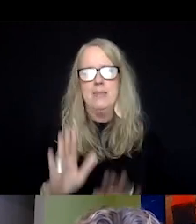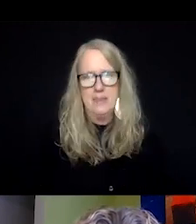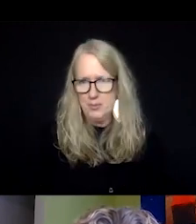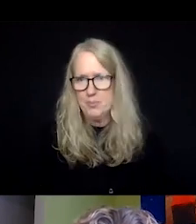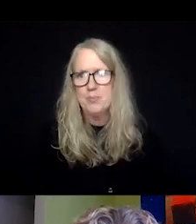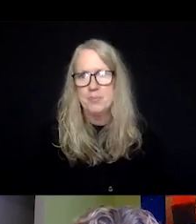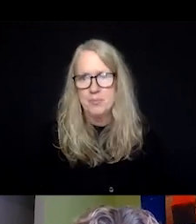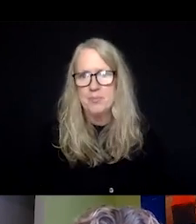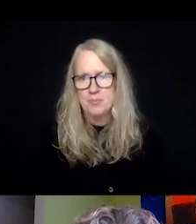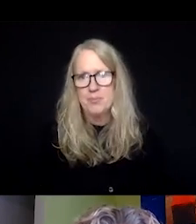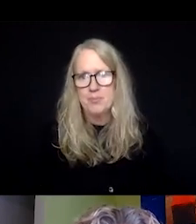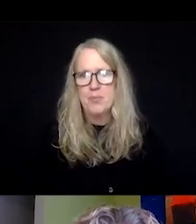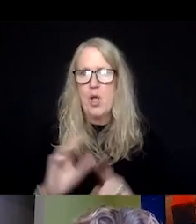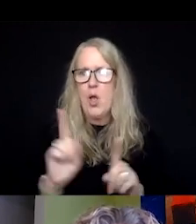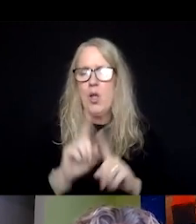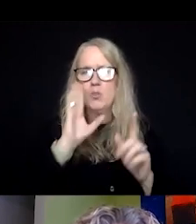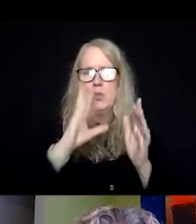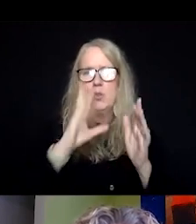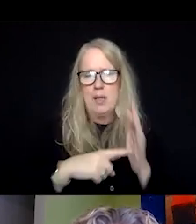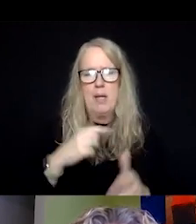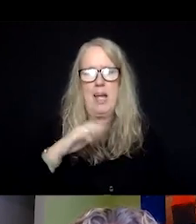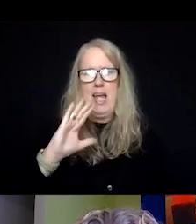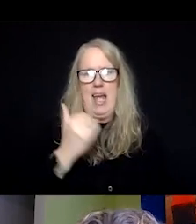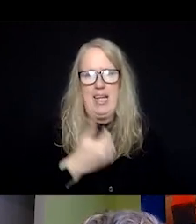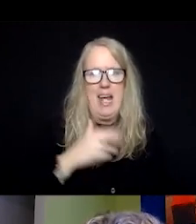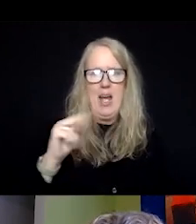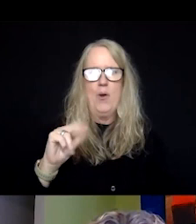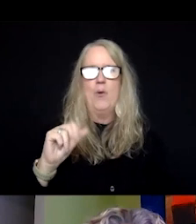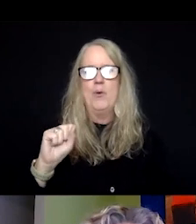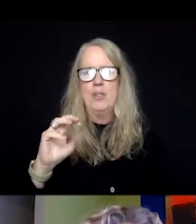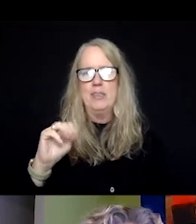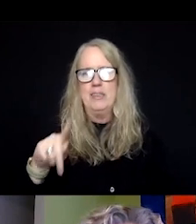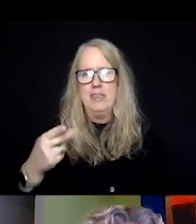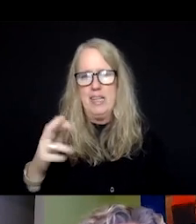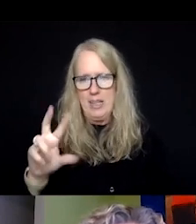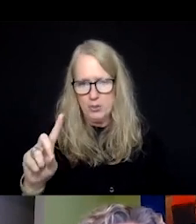HAD ALSO PRESENTED AT THE NASMHPD ANNUAL MEETING. AT THE NATIONAL